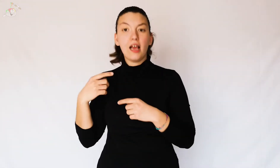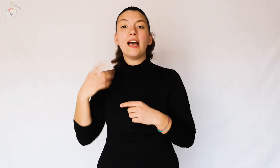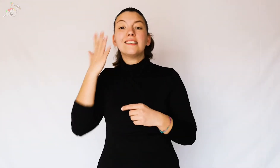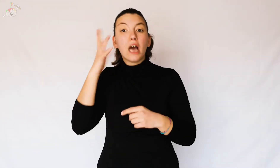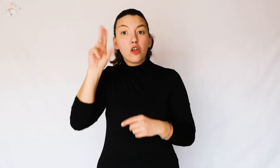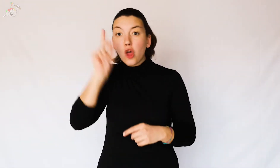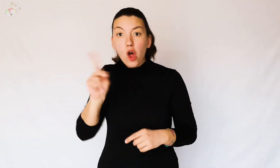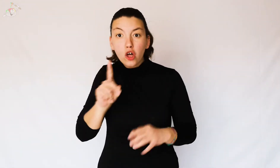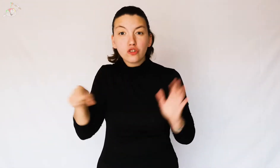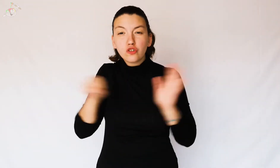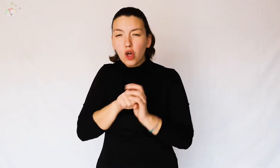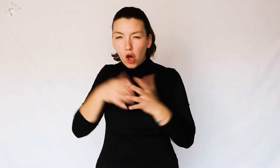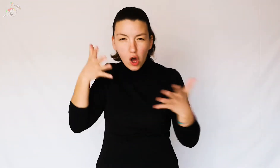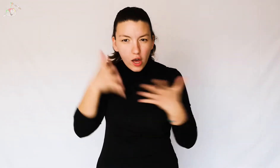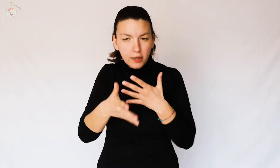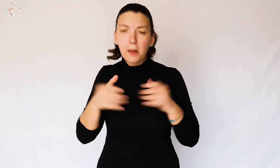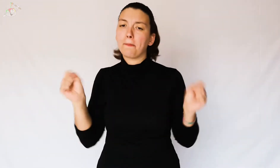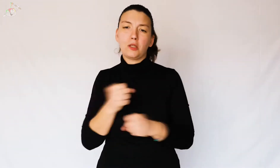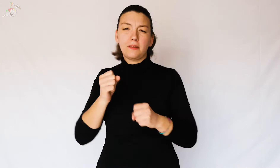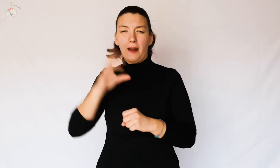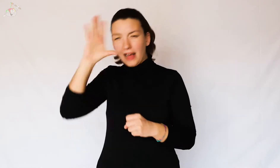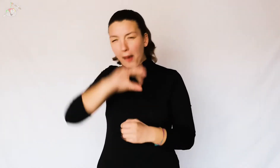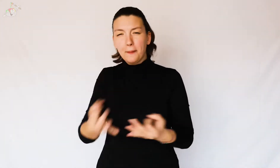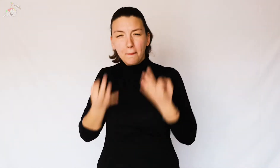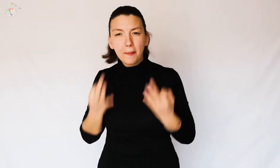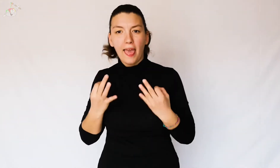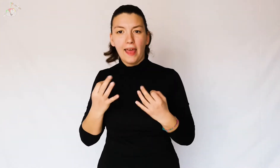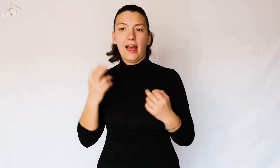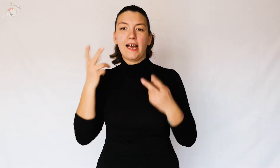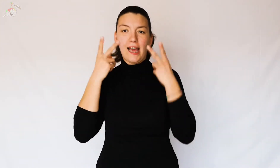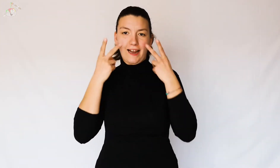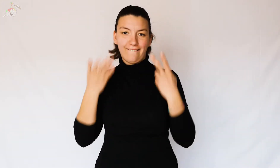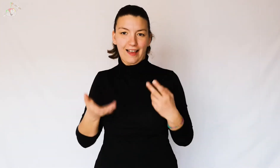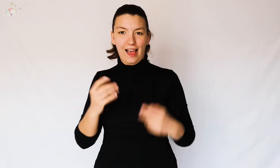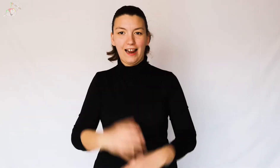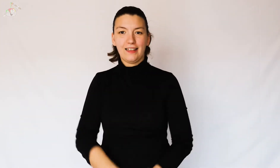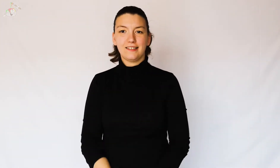if you don't know it it is impossible to understand Carnival well.